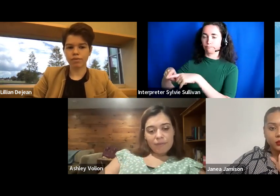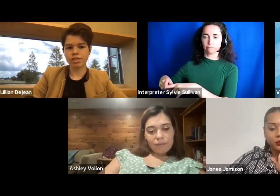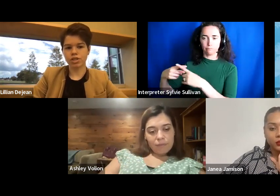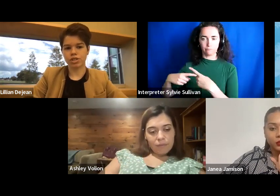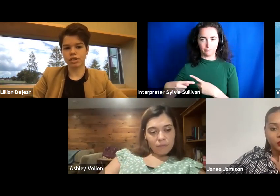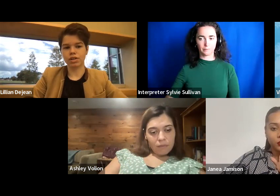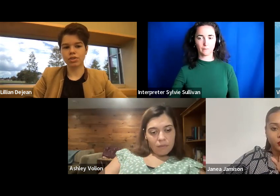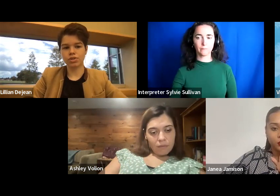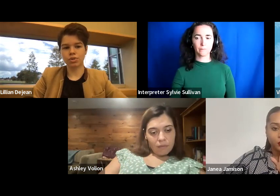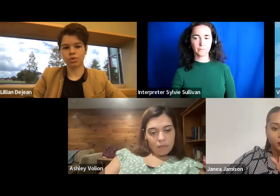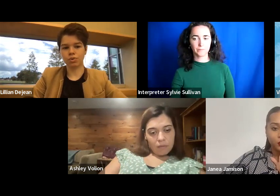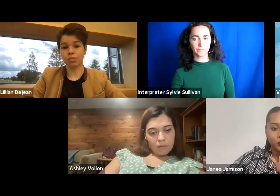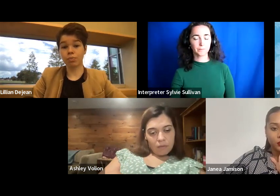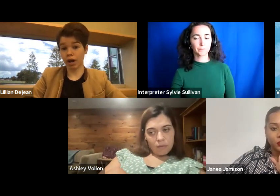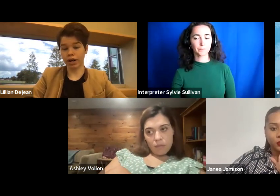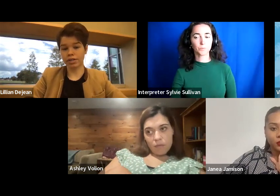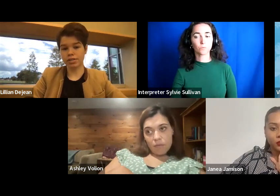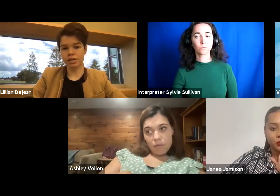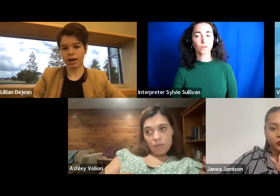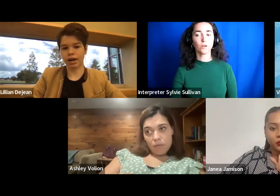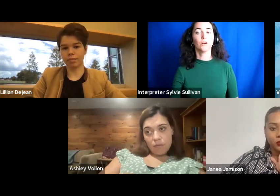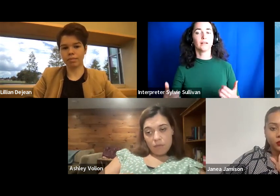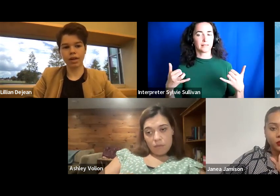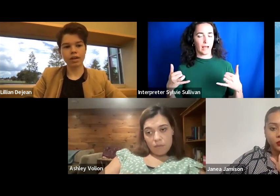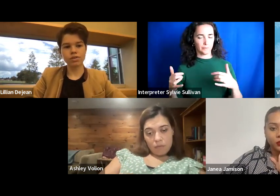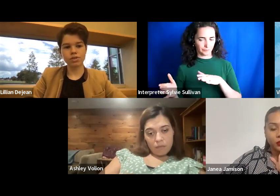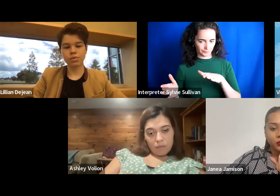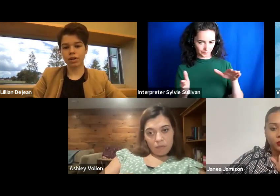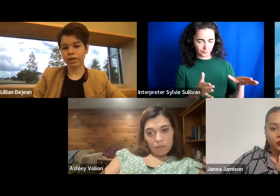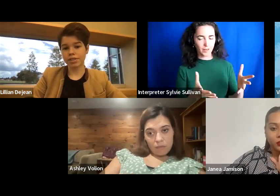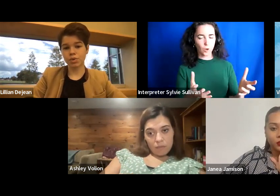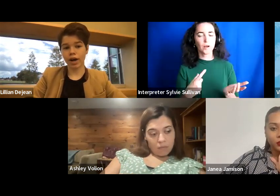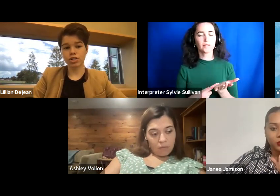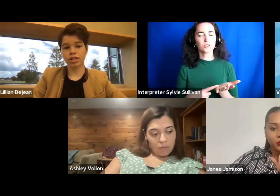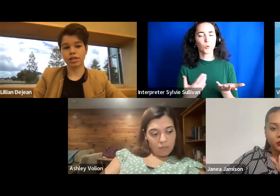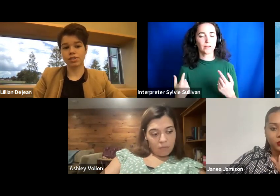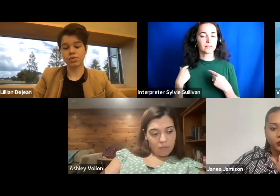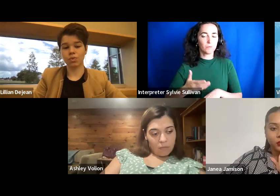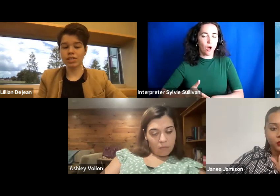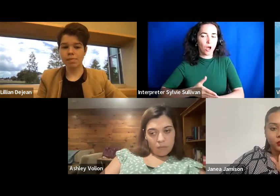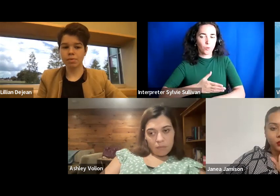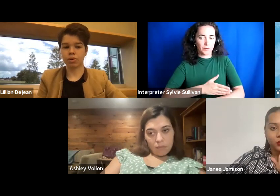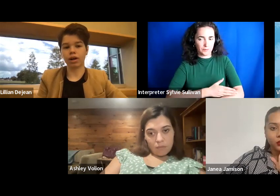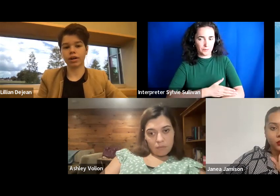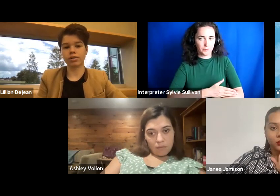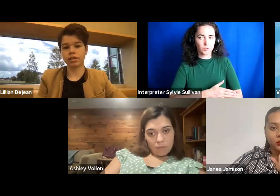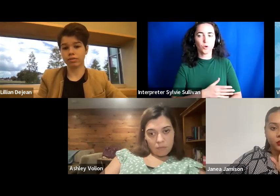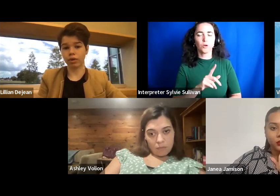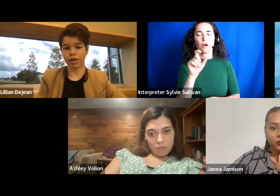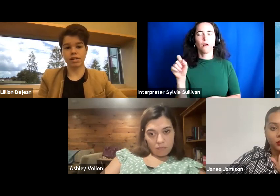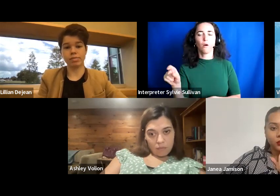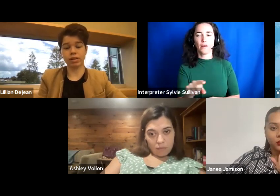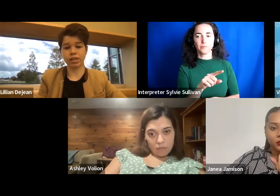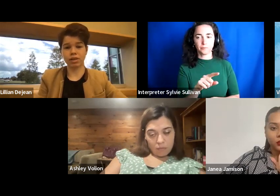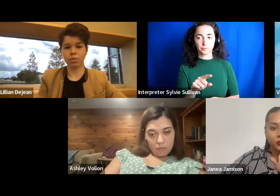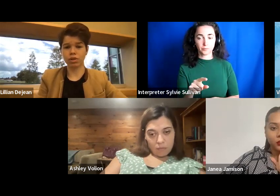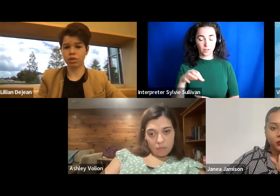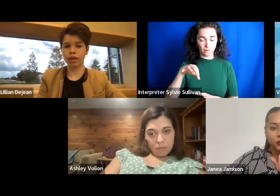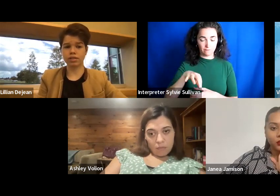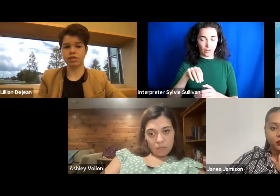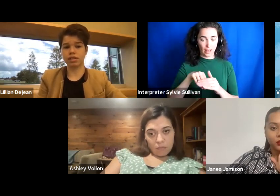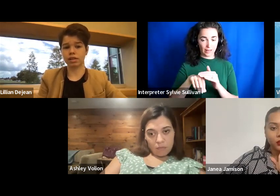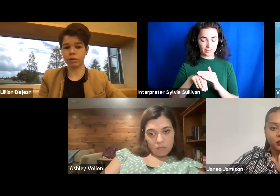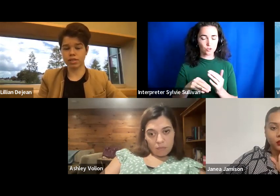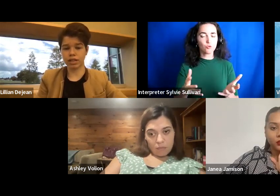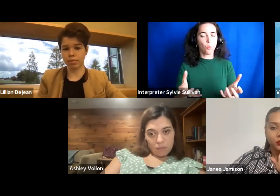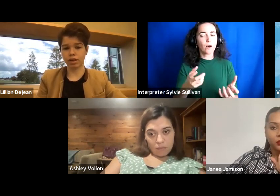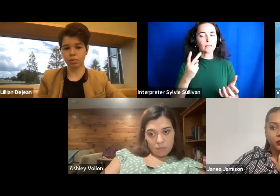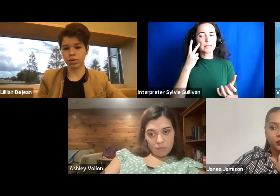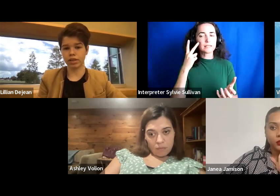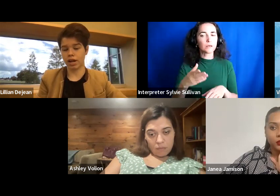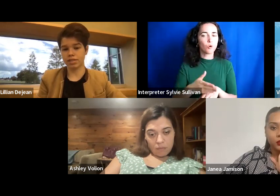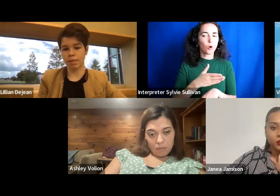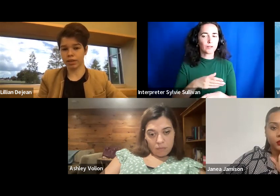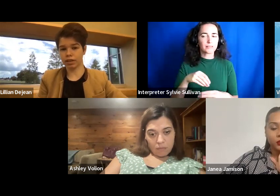shift the conversation to progress. So the our next question is what type of progress and voting at possibility would you like to see Louisiana make within the next couple of years?